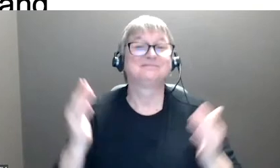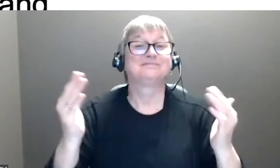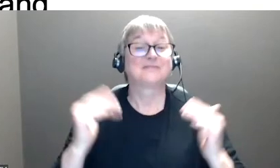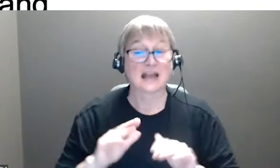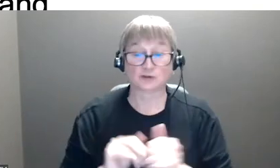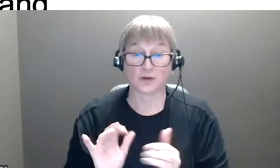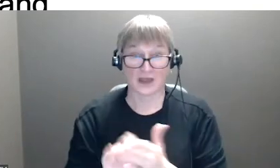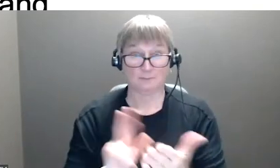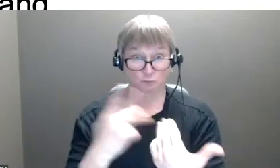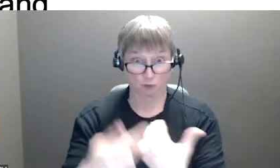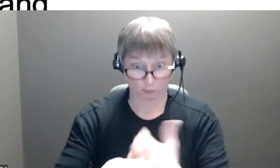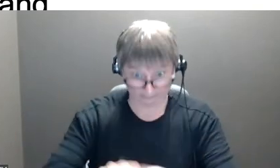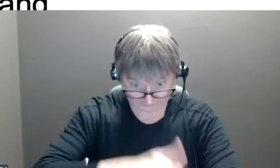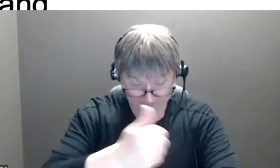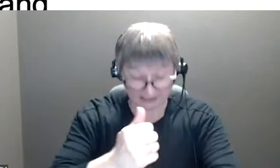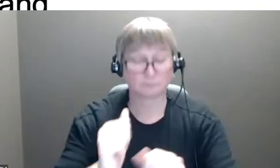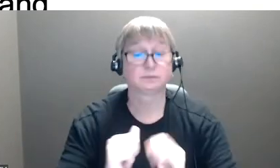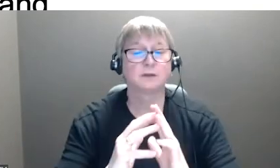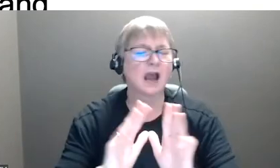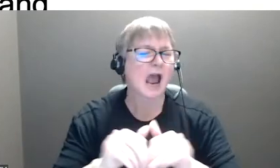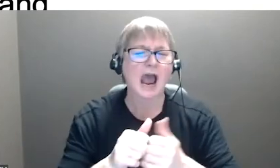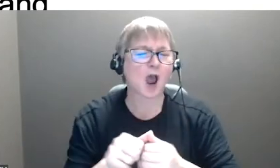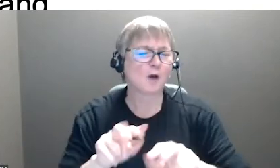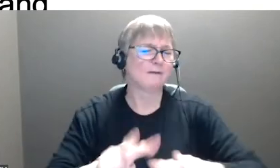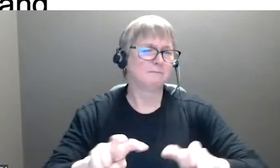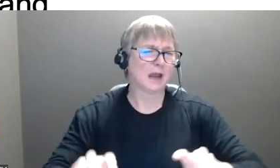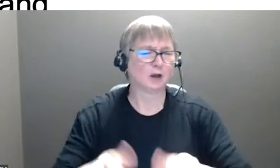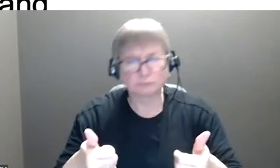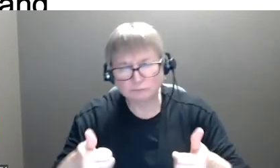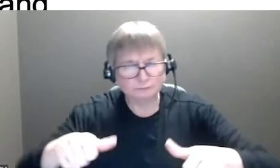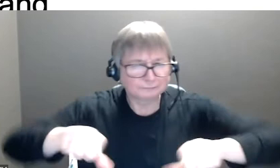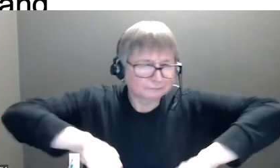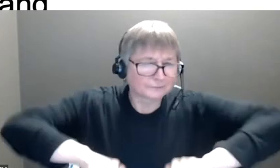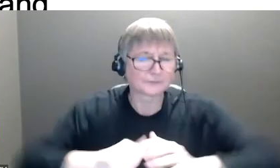intersections between gender, disability, indigenous status, visible minority status,